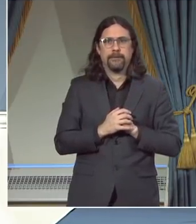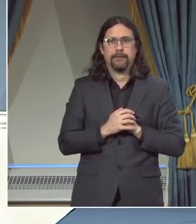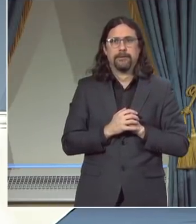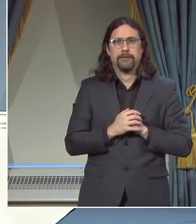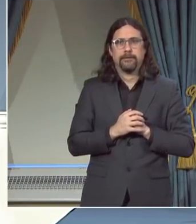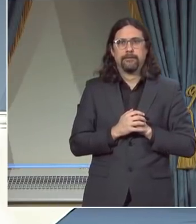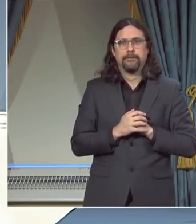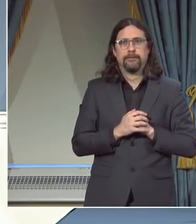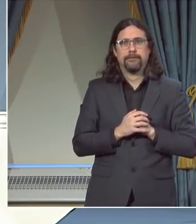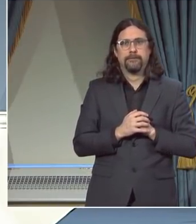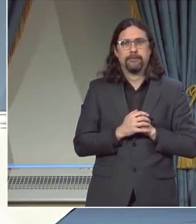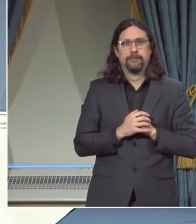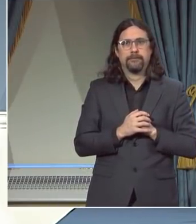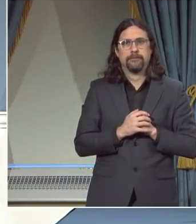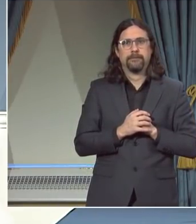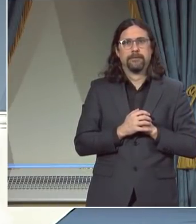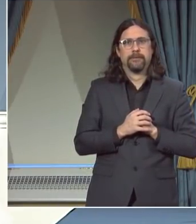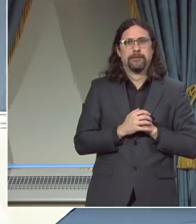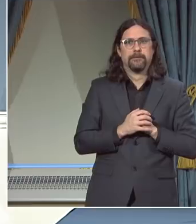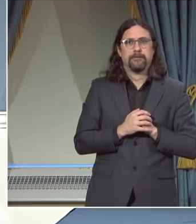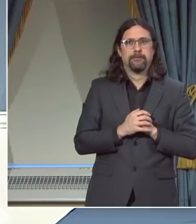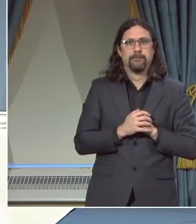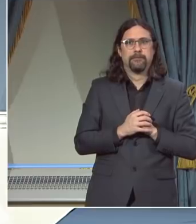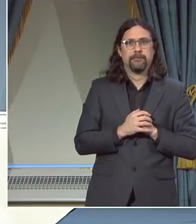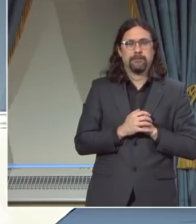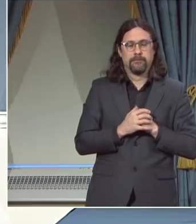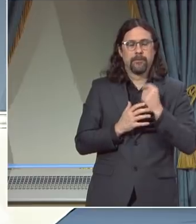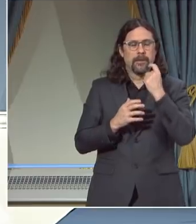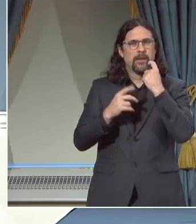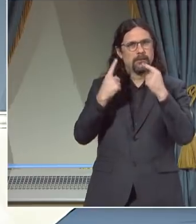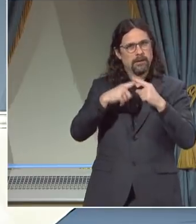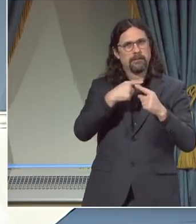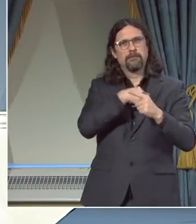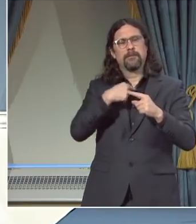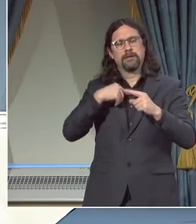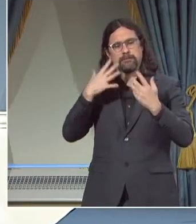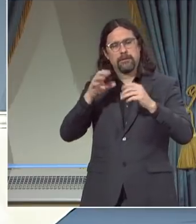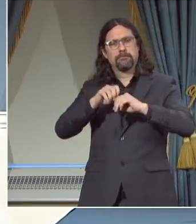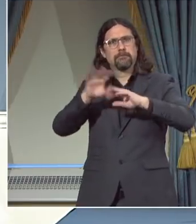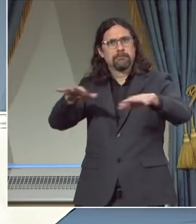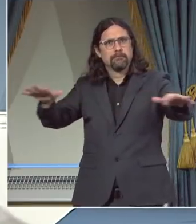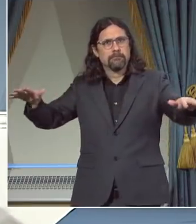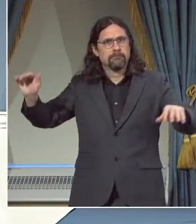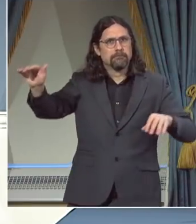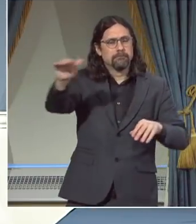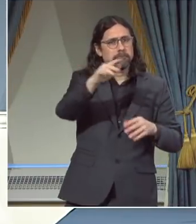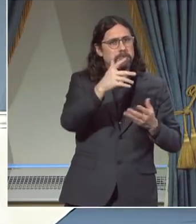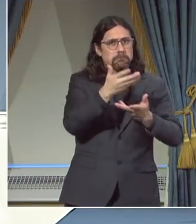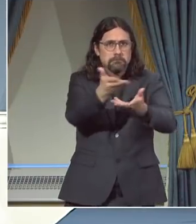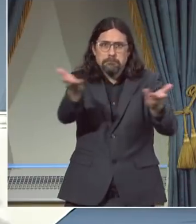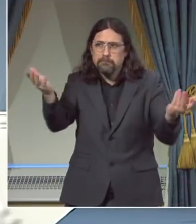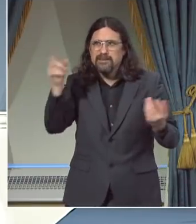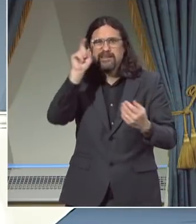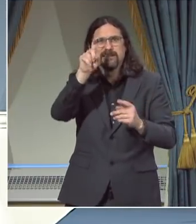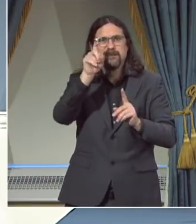MESSAGE OUT, ALREADY HAVEAD H SOME PEOPLE CONTACT US. SEEKING ACCOMMODATIONS, WE'LL WORK WITH NOT ONLY THEM,